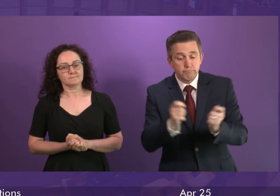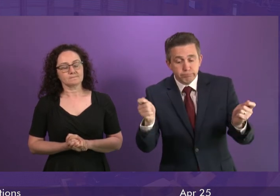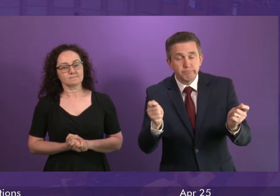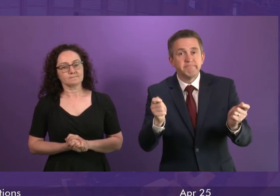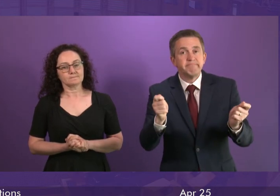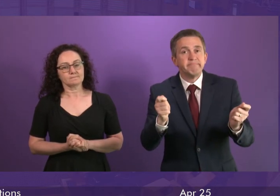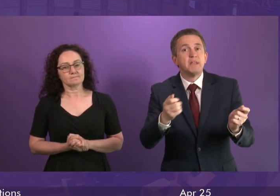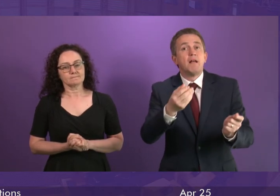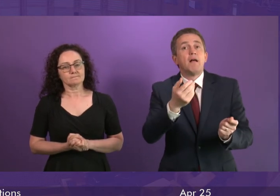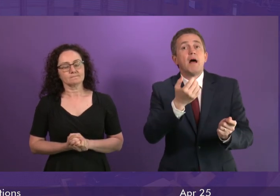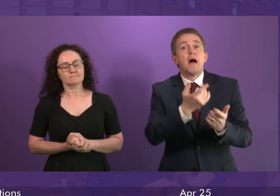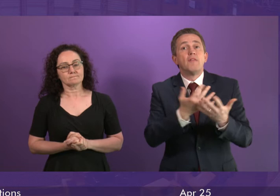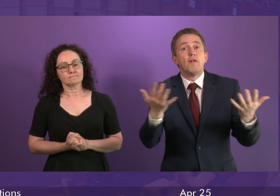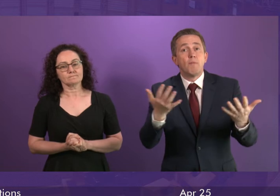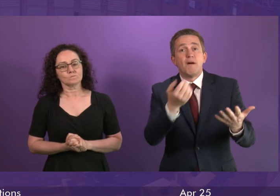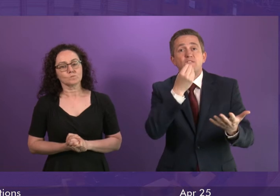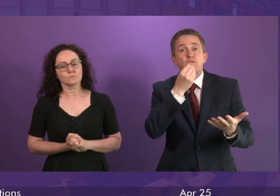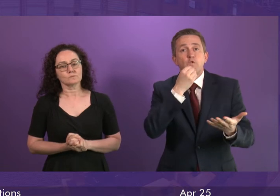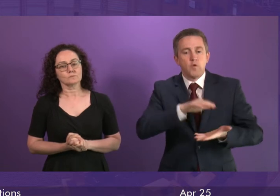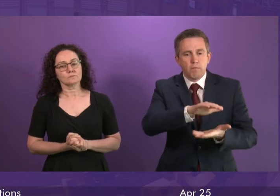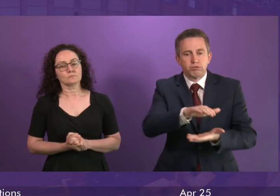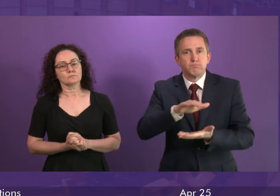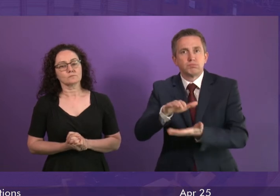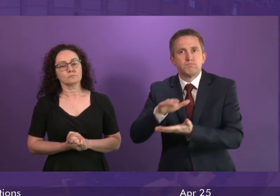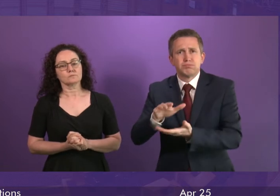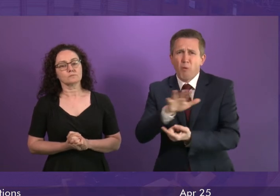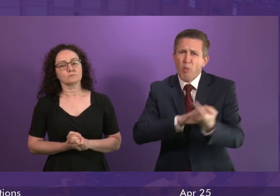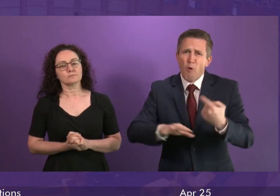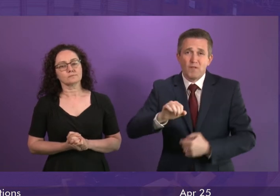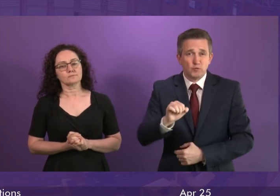of emergency food parcels that have been handed out by food banks in Scotland over the past